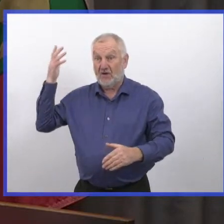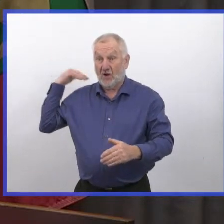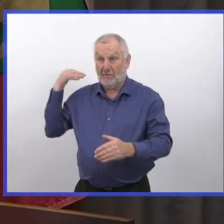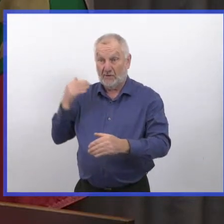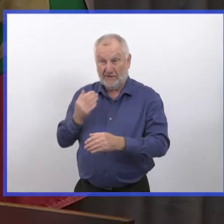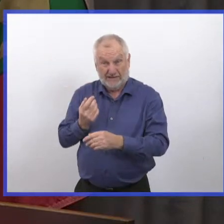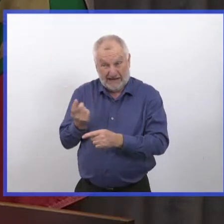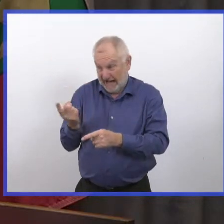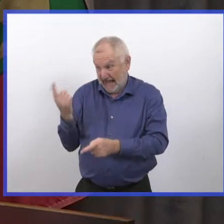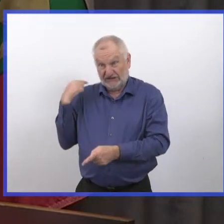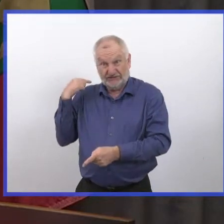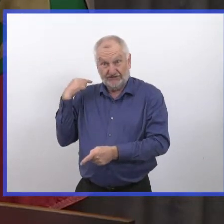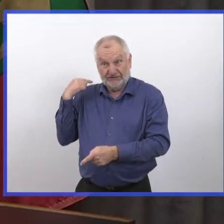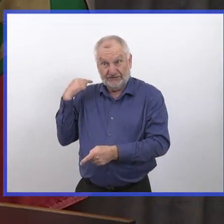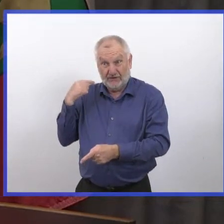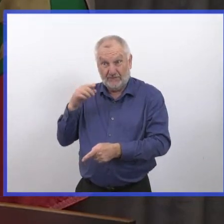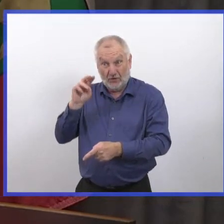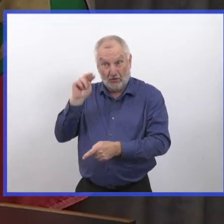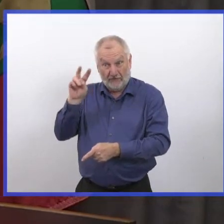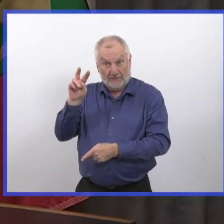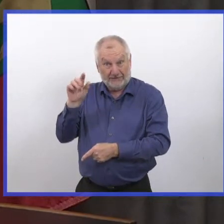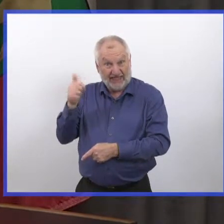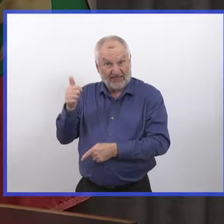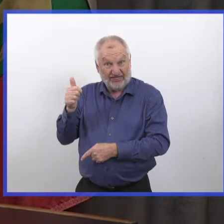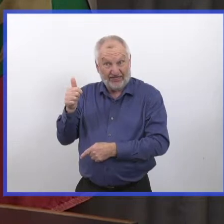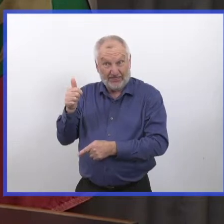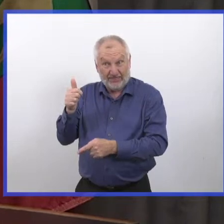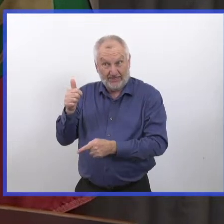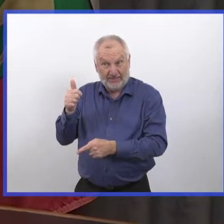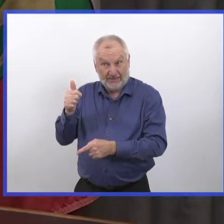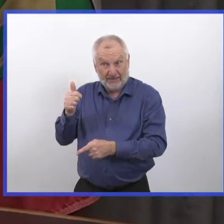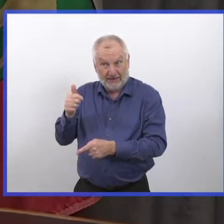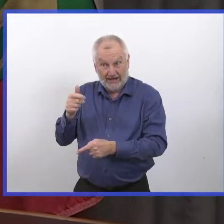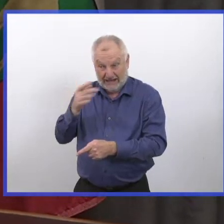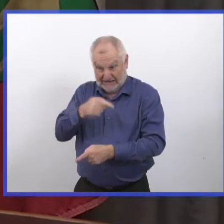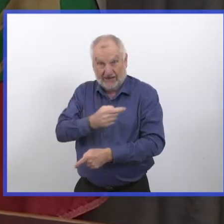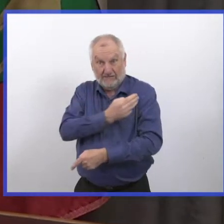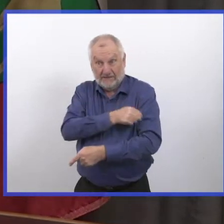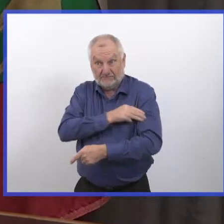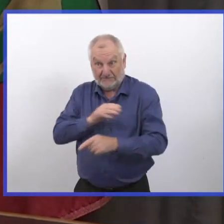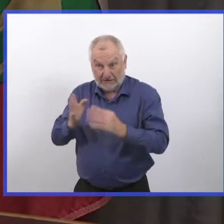and that's depending on the vaccine. So it does not mean that vaccines are not safe for younger people.